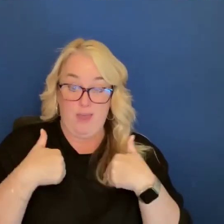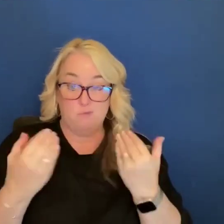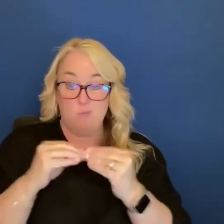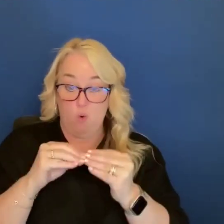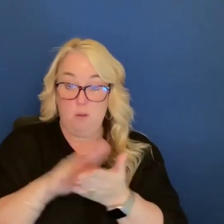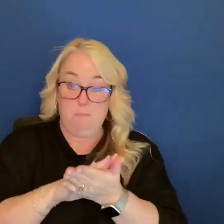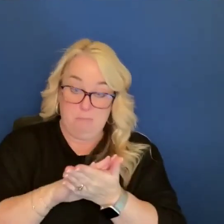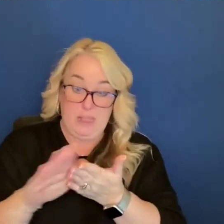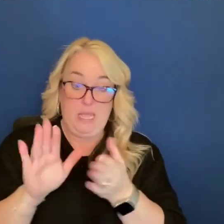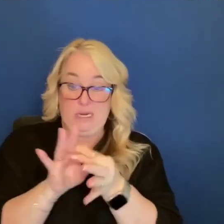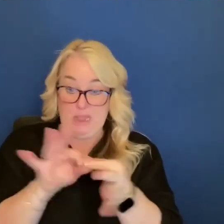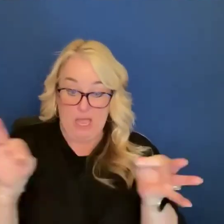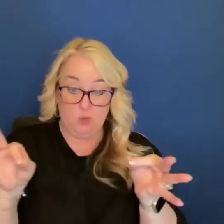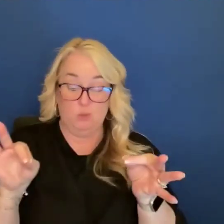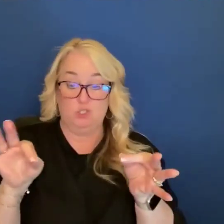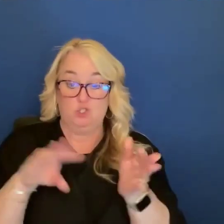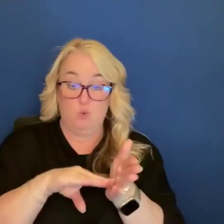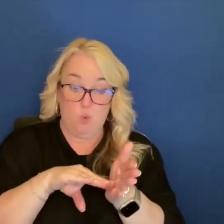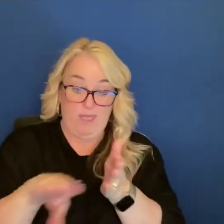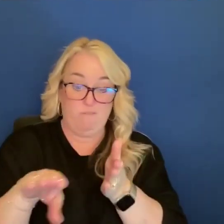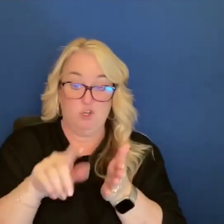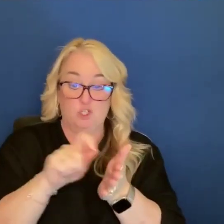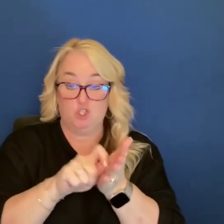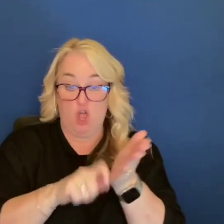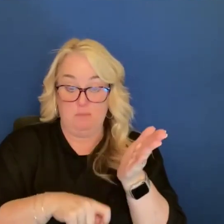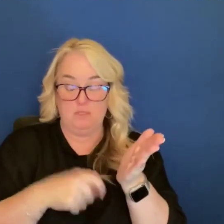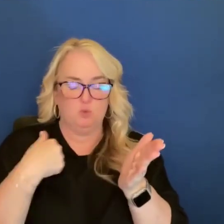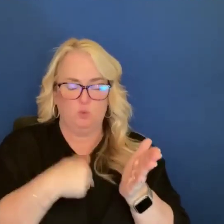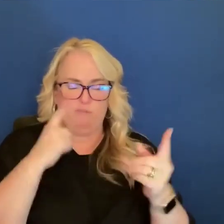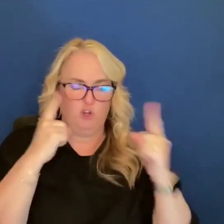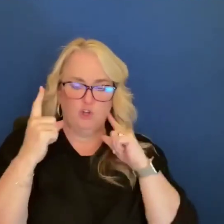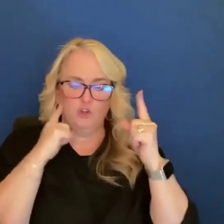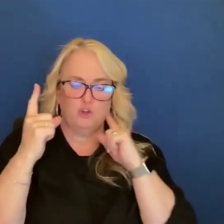documents, which we've heard elsewhere, as well. So, last